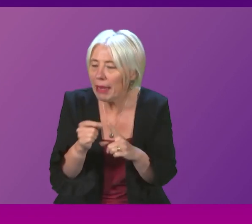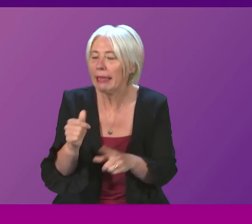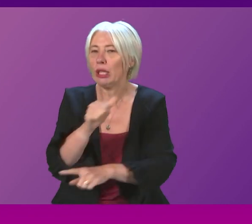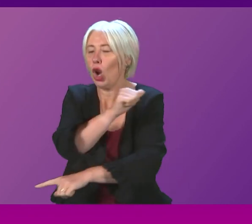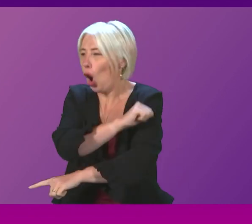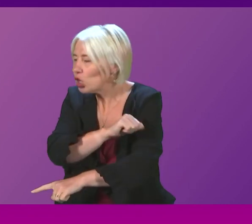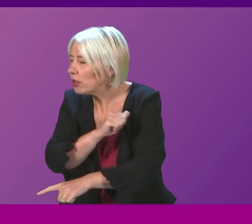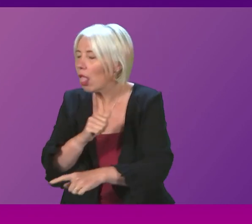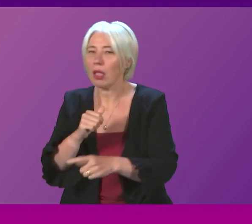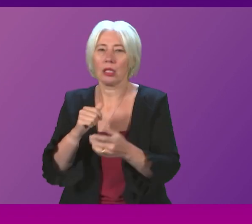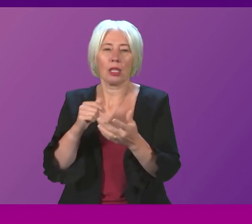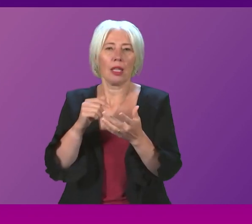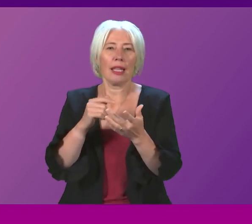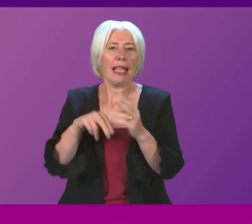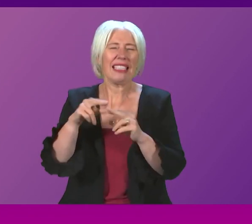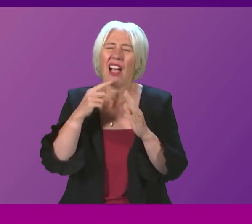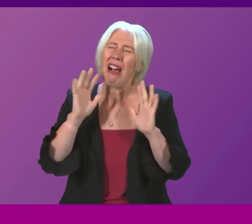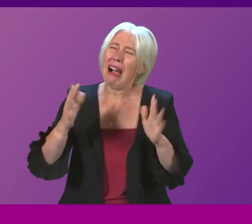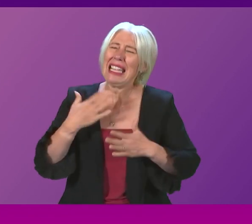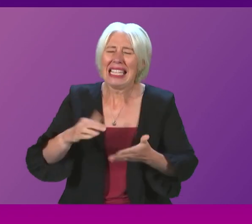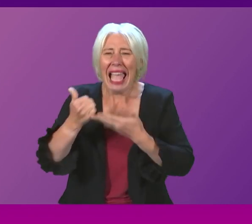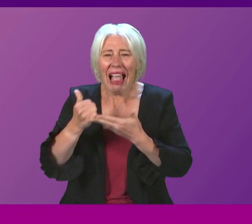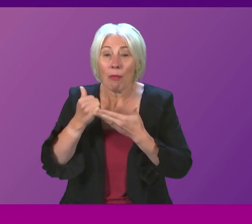Staff are crying out for help and patients are dying.